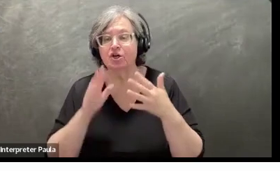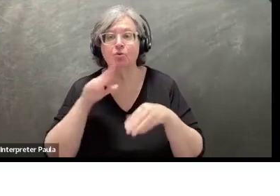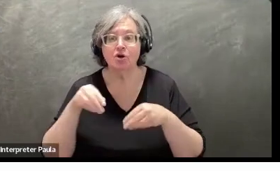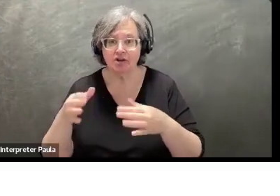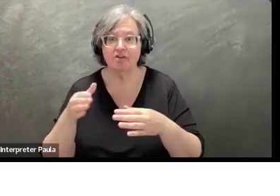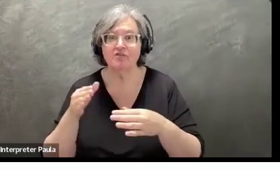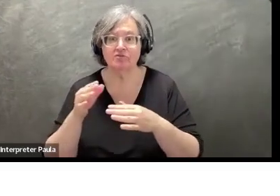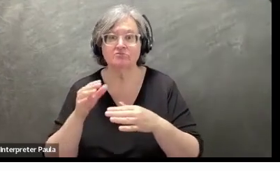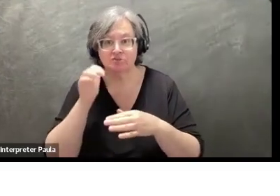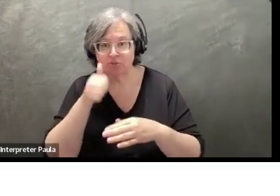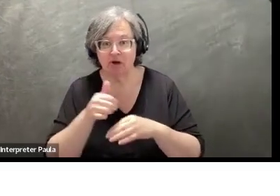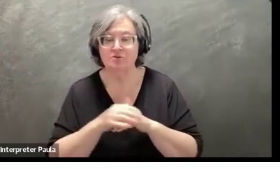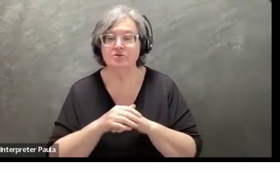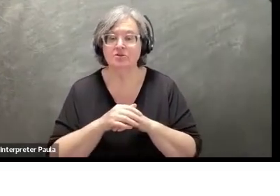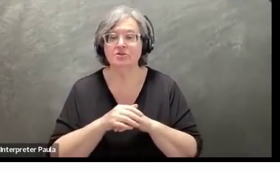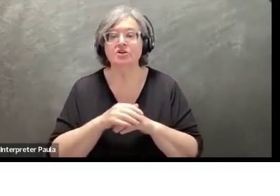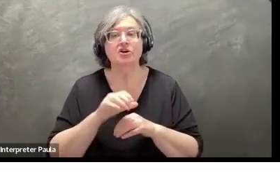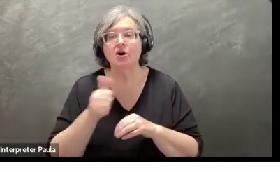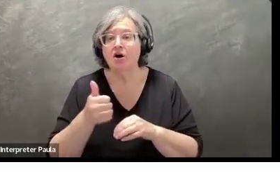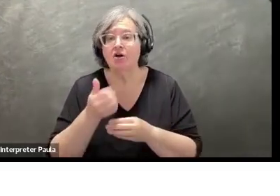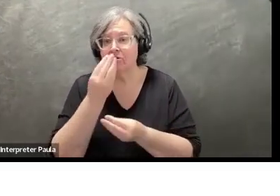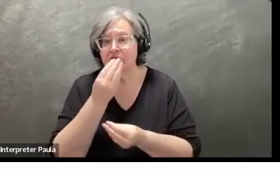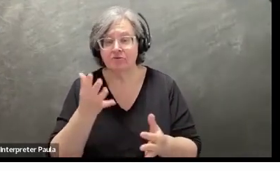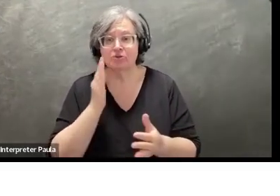and webinars and other associated materials, such as